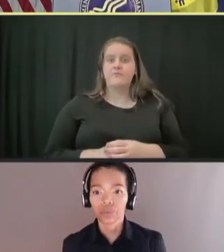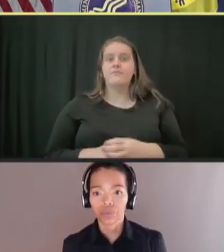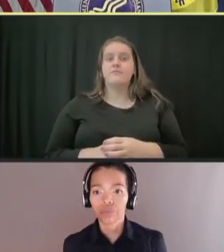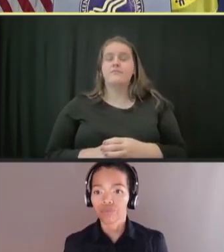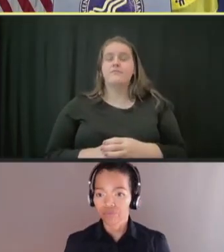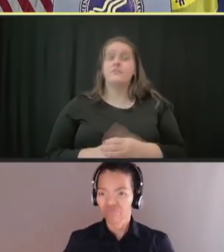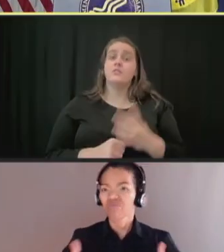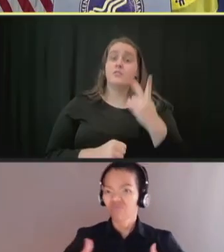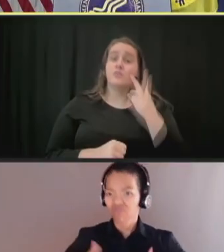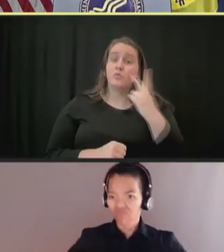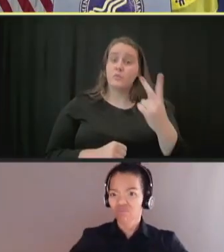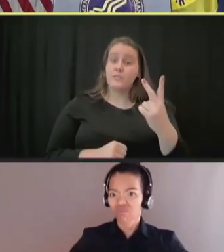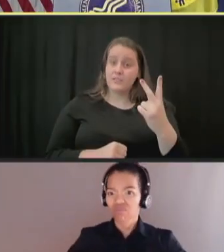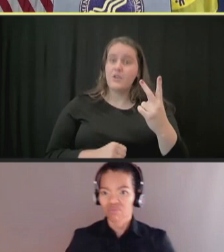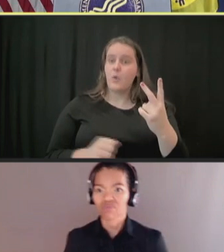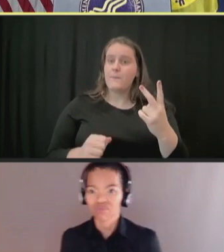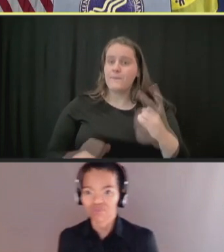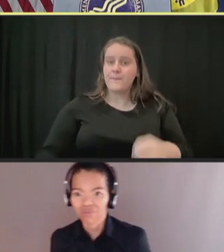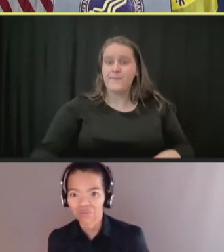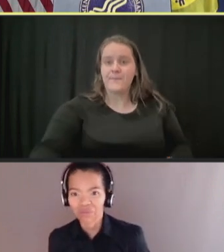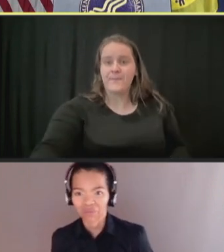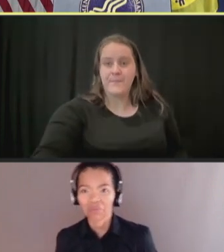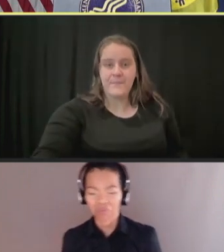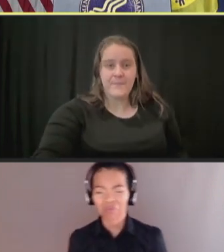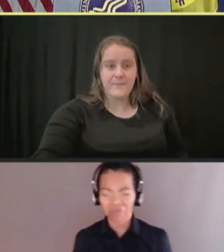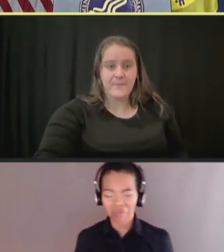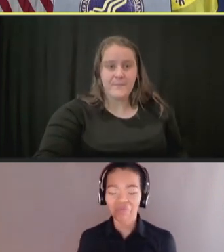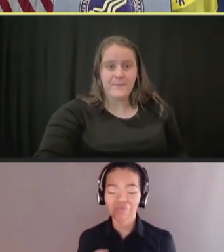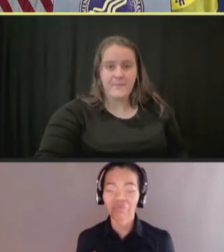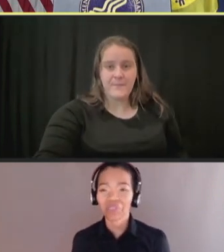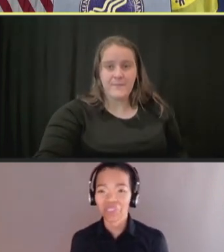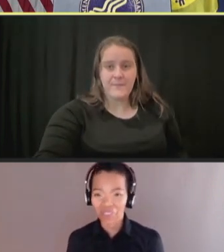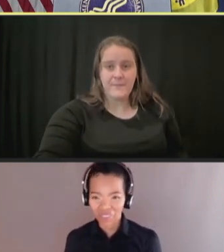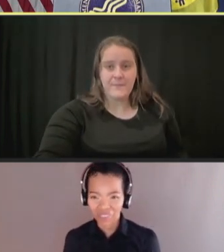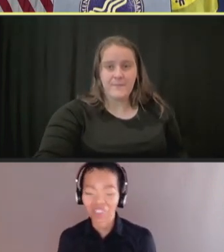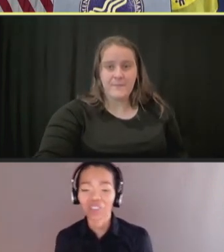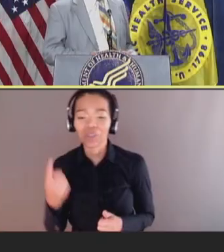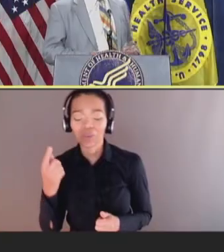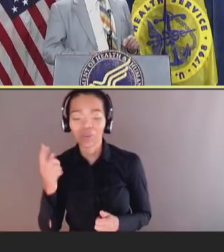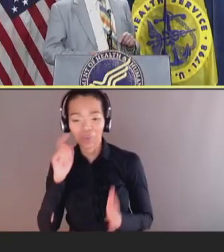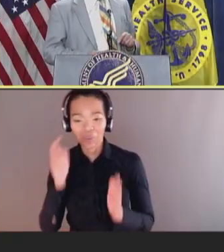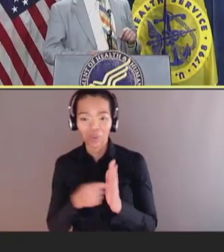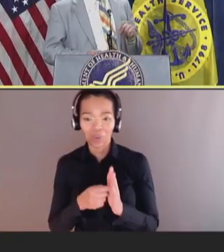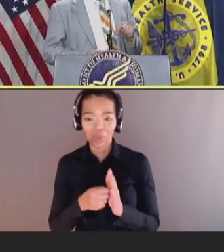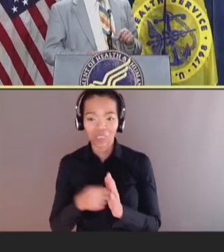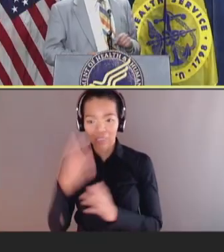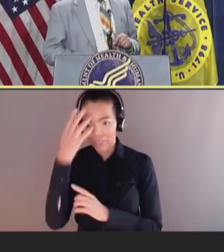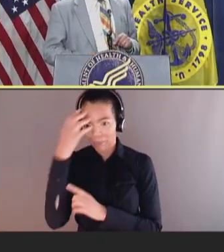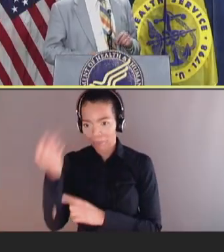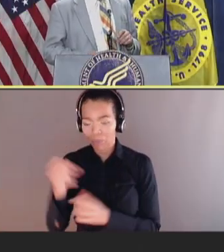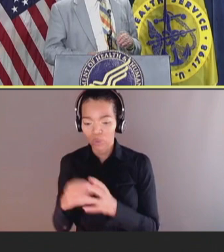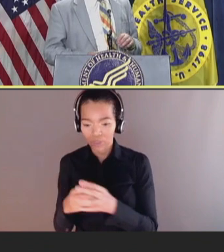cells develop memory, like I said, but also we found that those memory cells could recognize